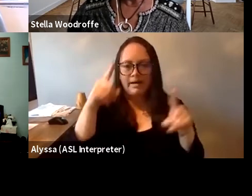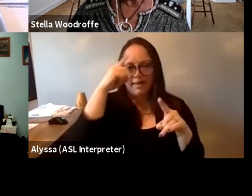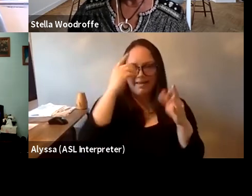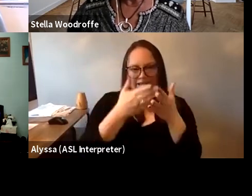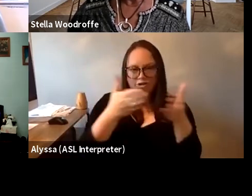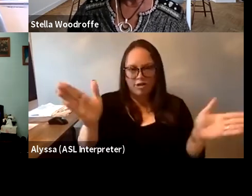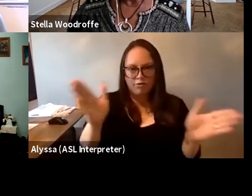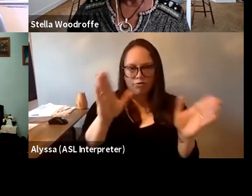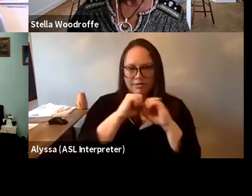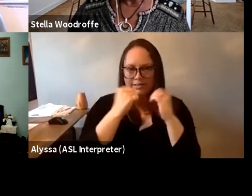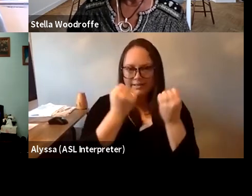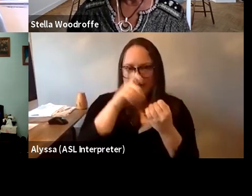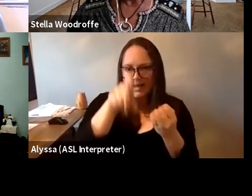that people have different thoughts.